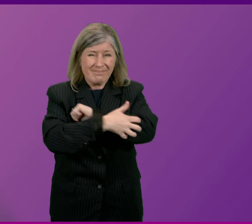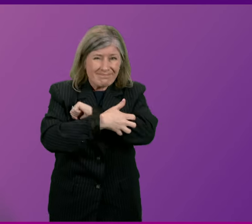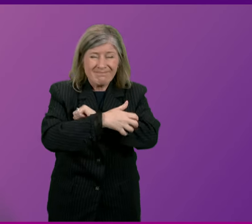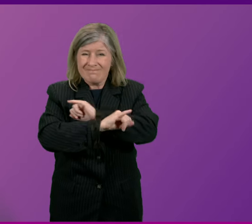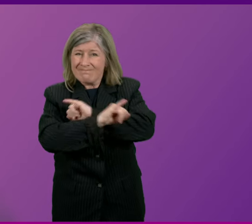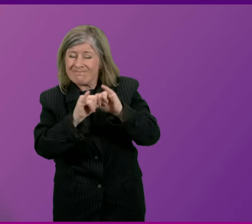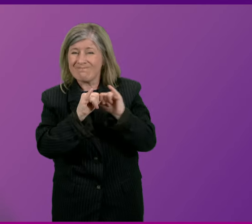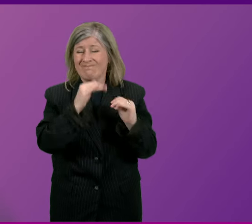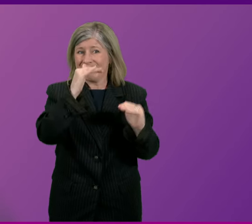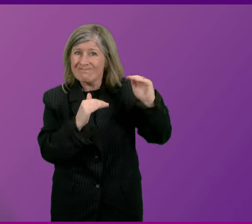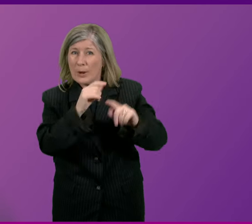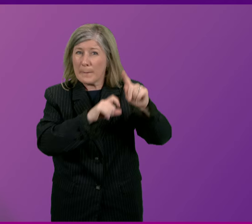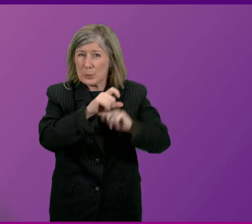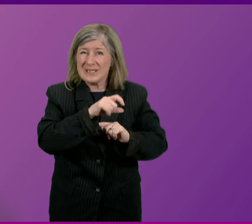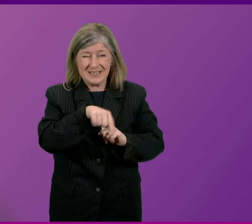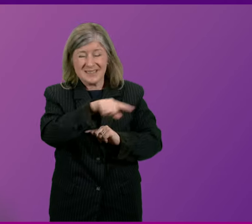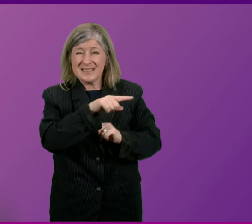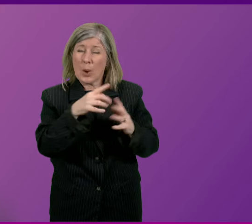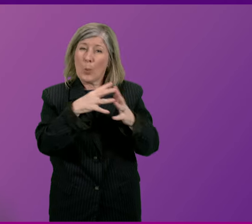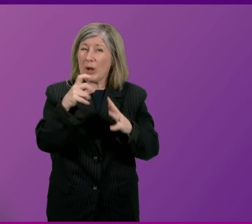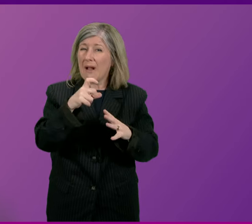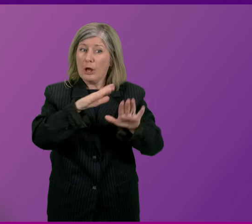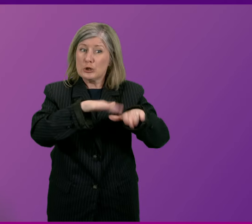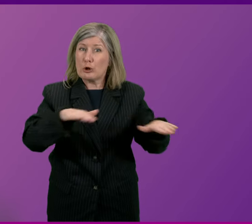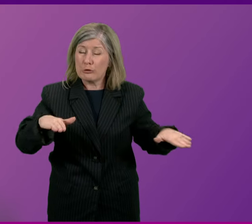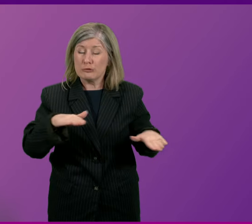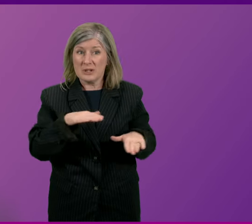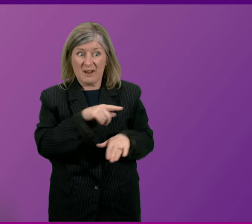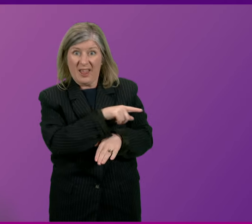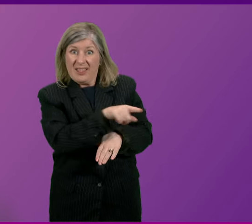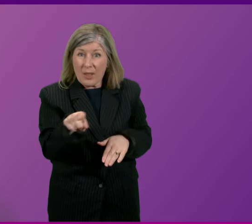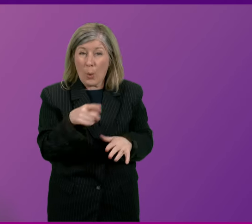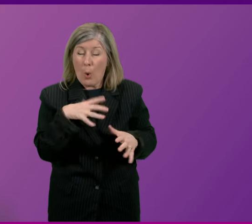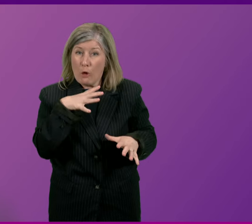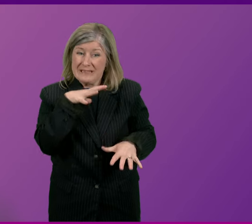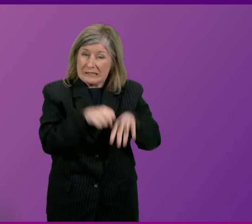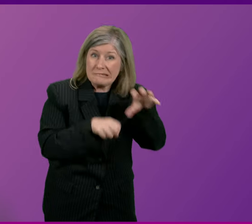will hit the very same working-class kids whose grades John Swinney, as education secretary,